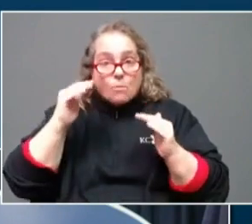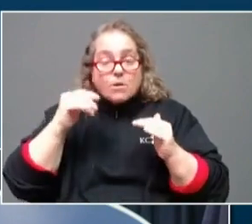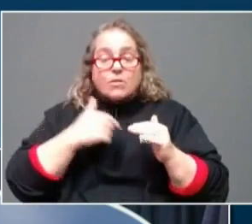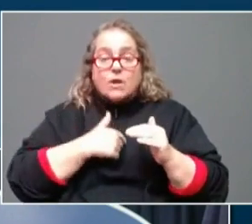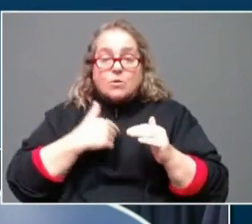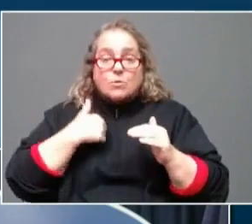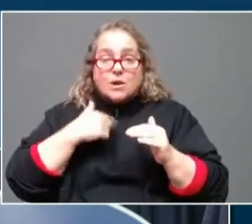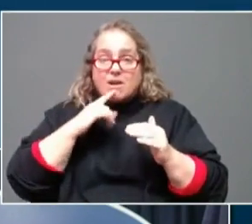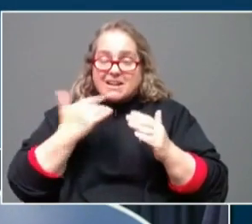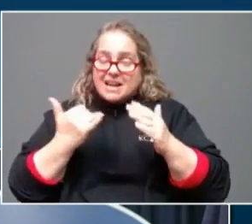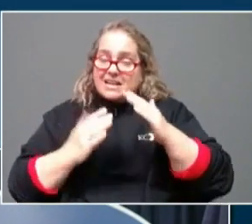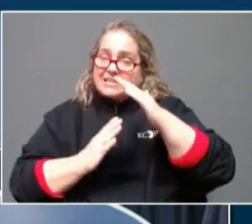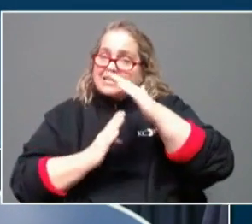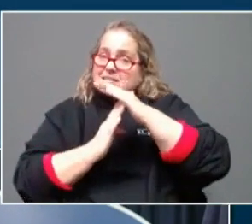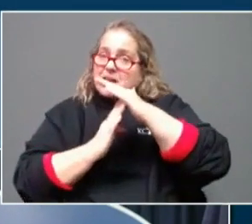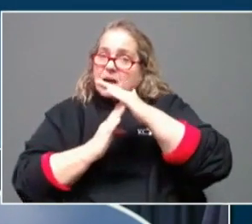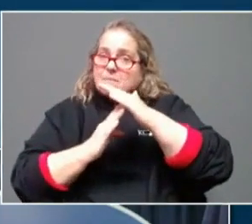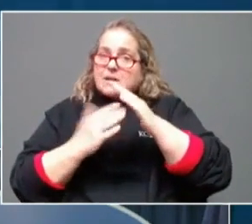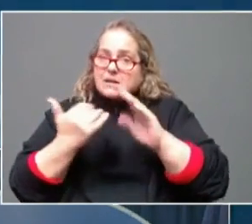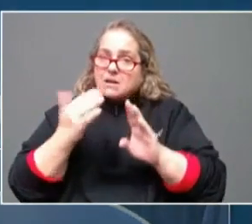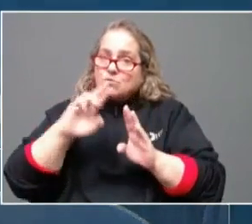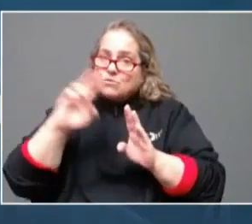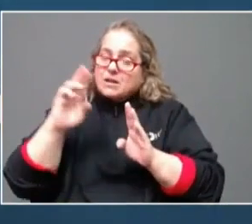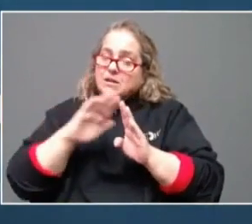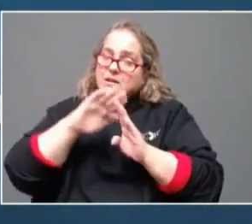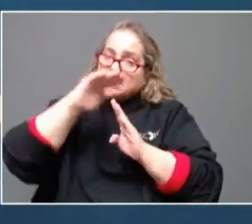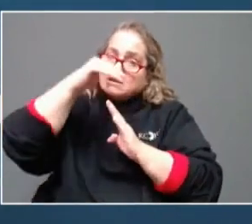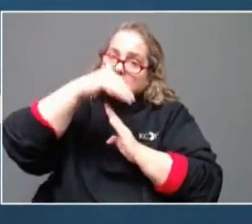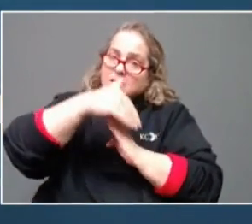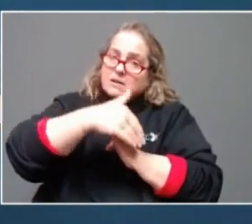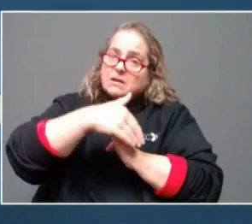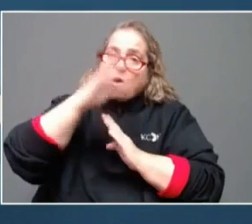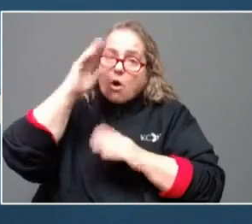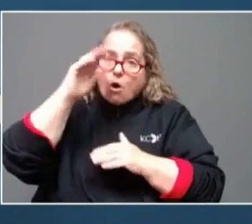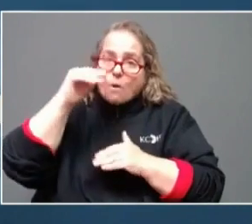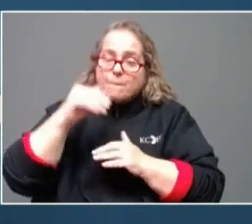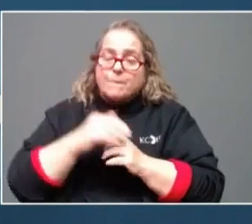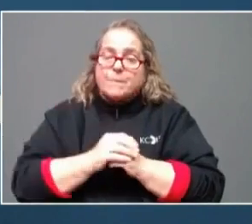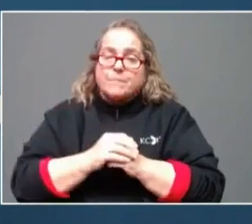near the the peak of what we'll see remember even if that's the case, it's